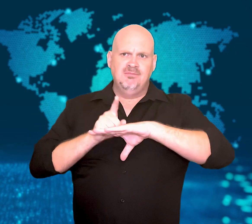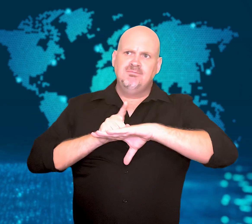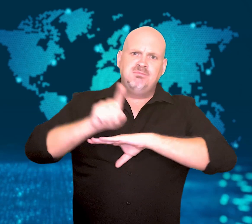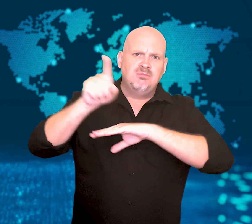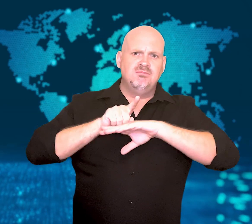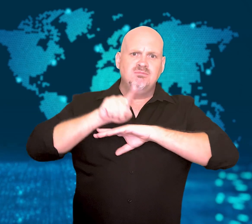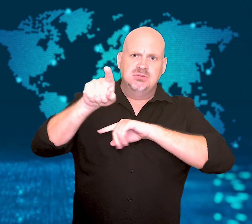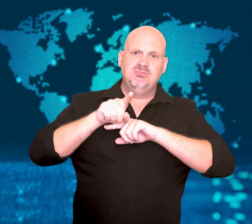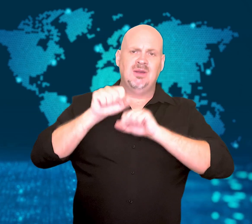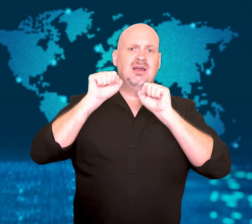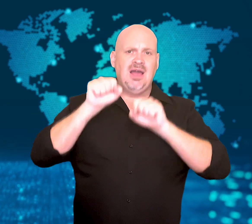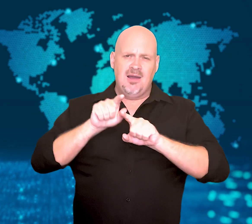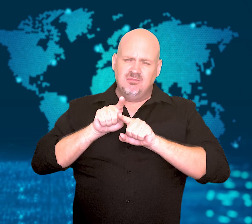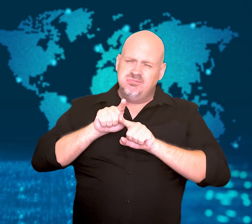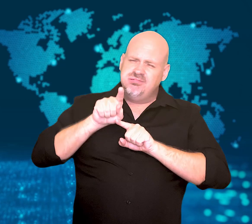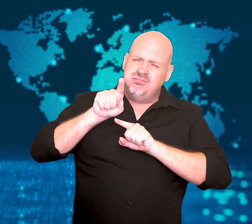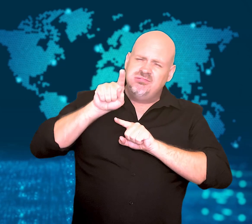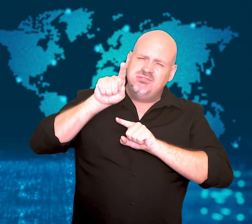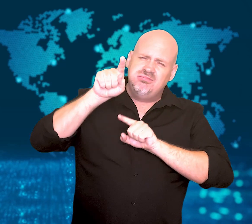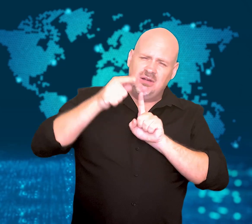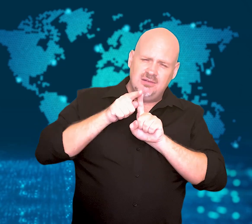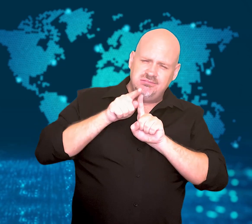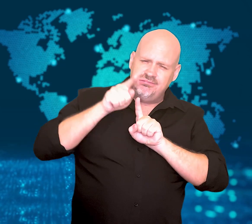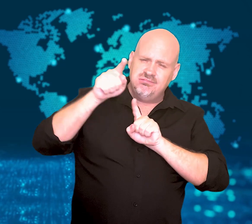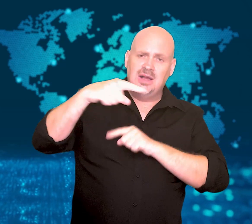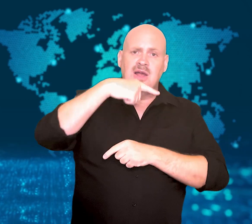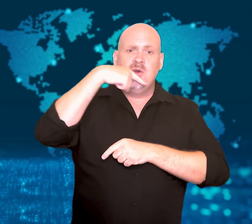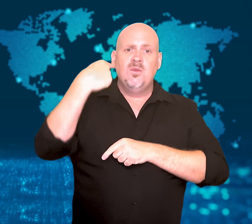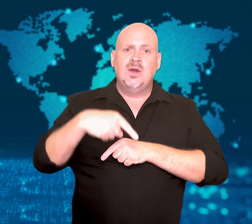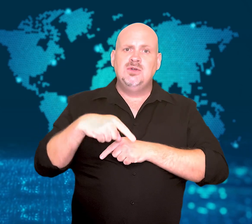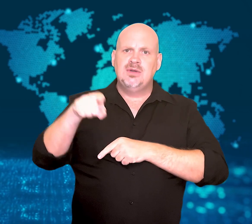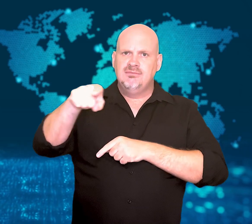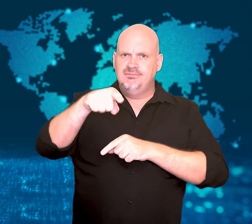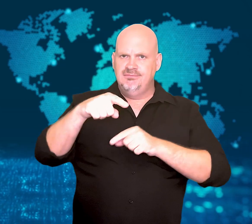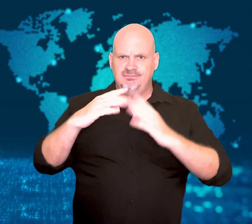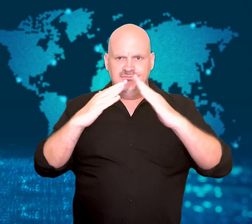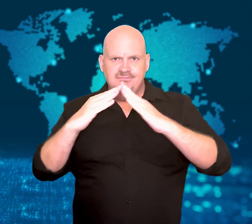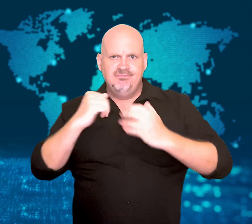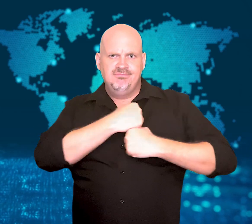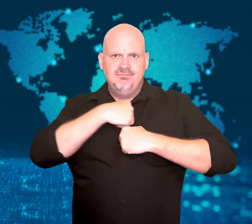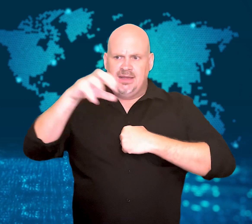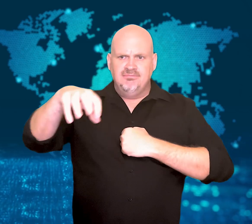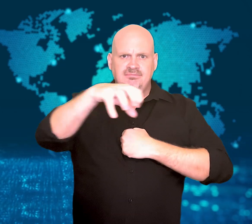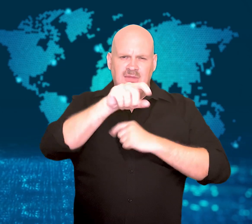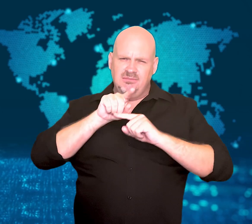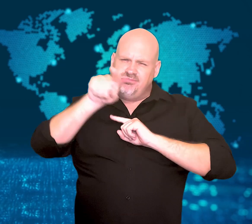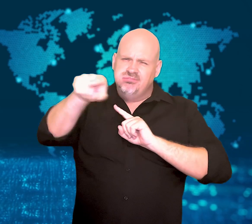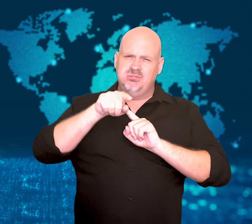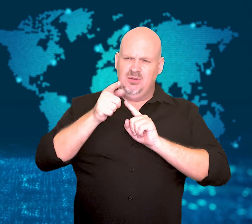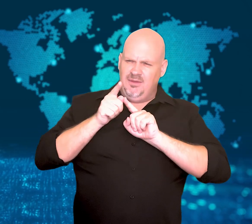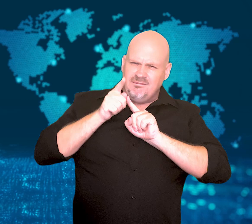His commander in chief has urgently pleaded for multiple launch rocket systems that